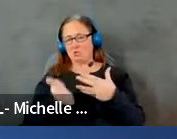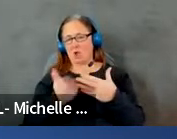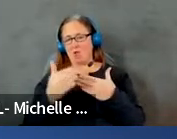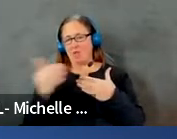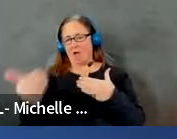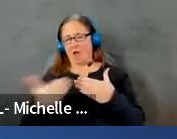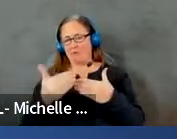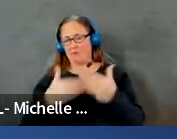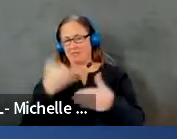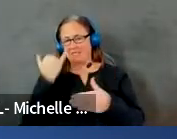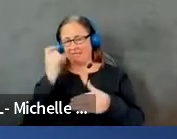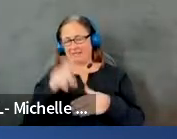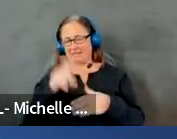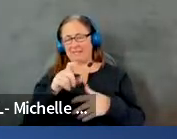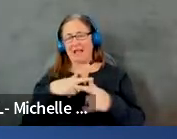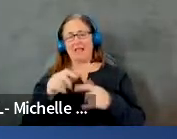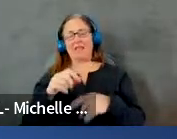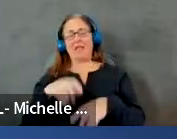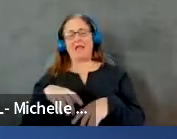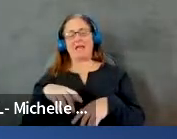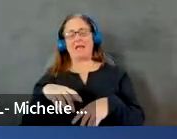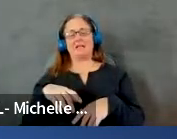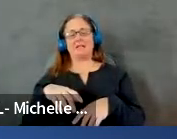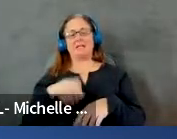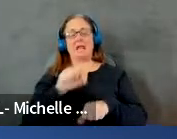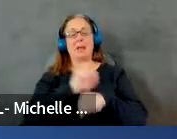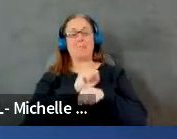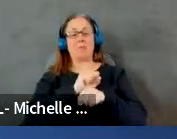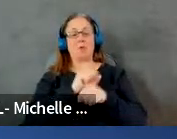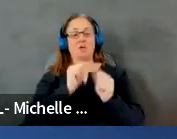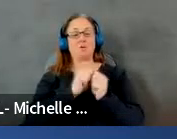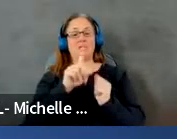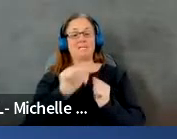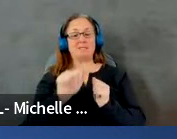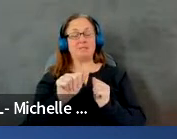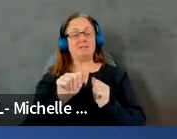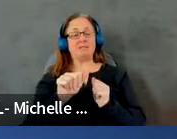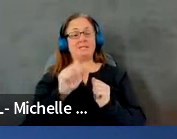disabilities have a right to opt out of automated employment decision tools if they're inaccessible